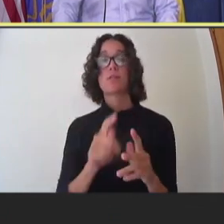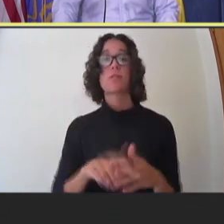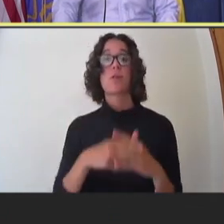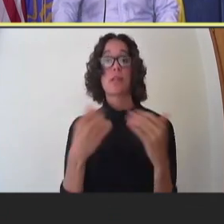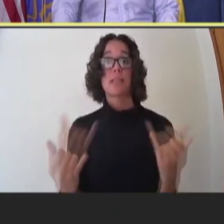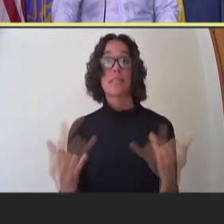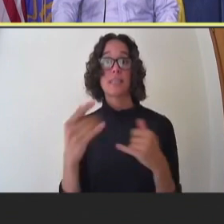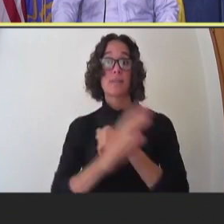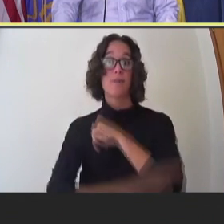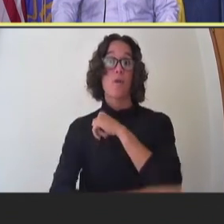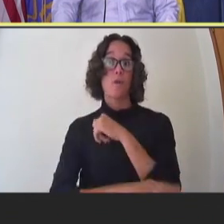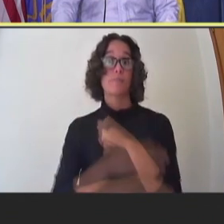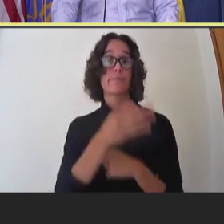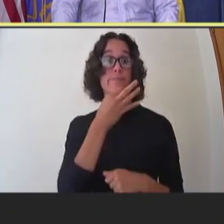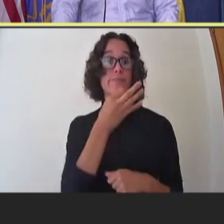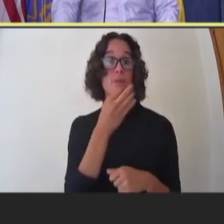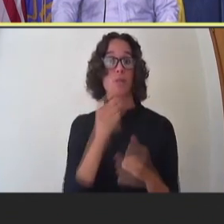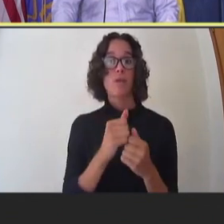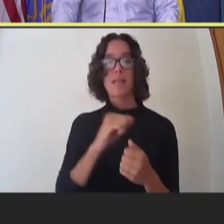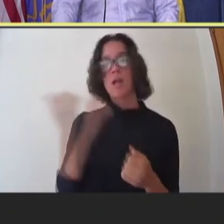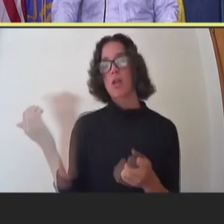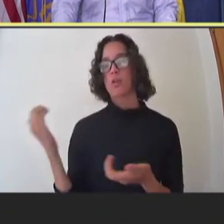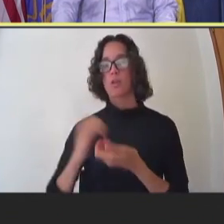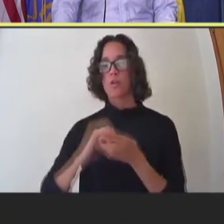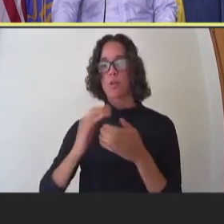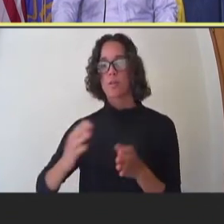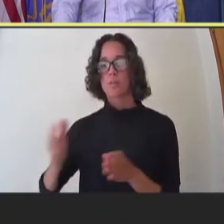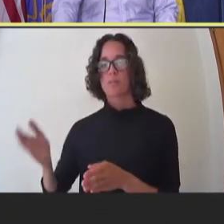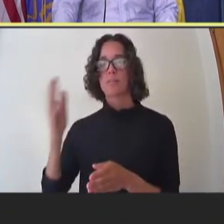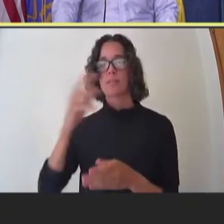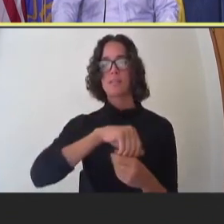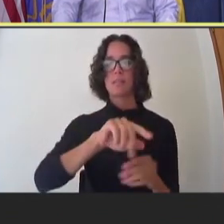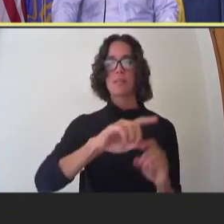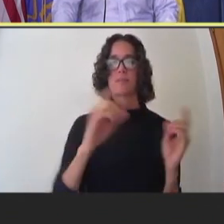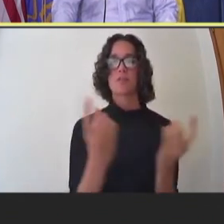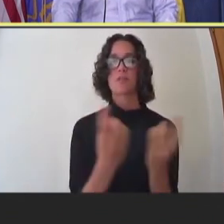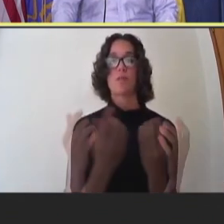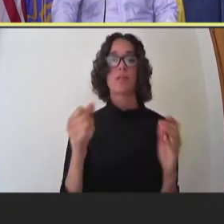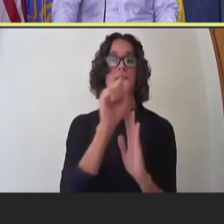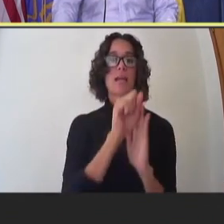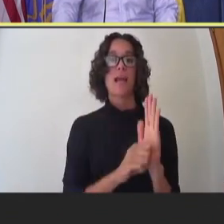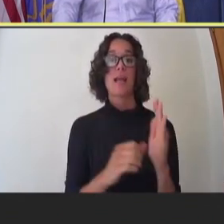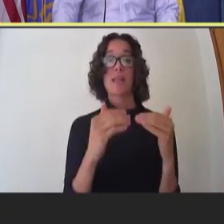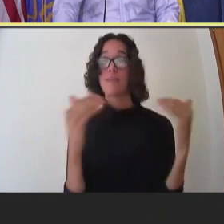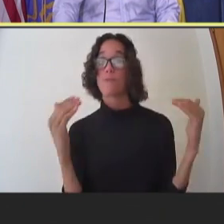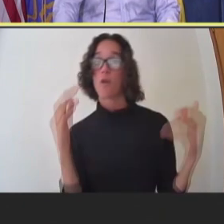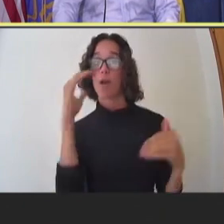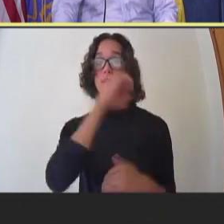and respiratory division was a state-level estimate of the degree to which COVID-19 and